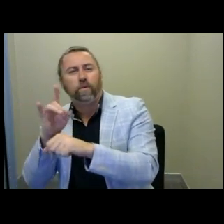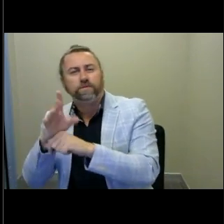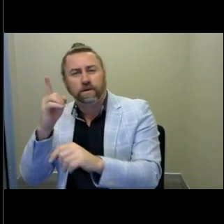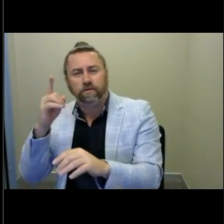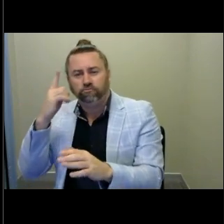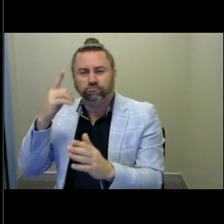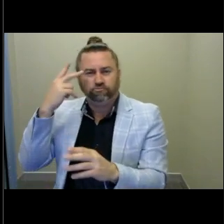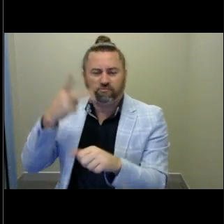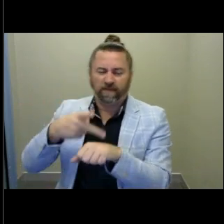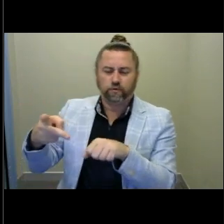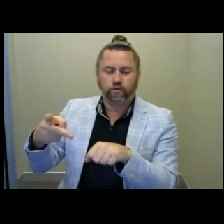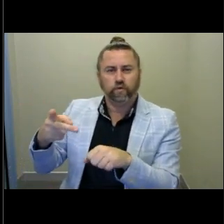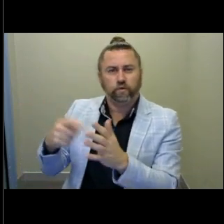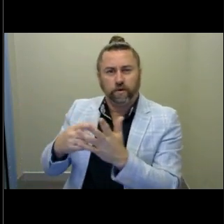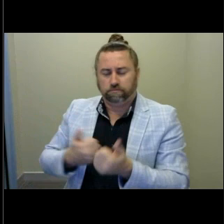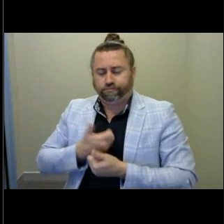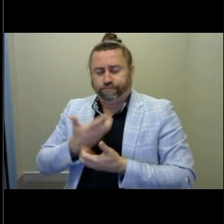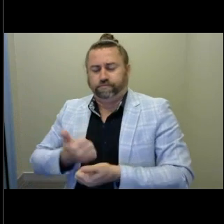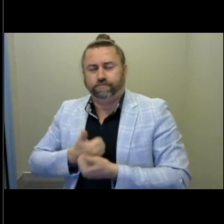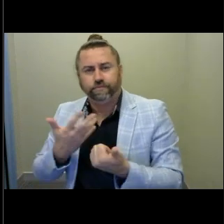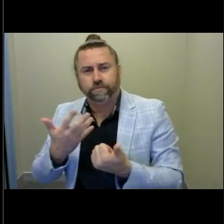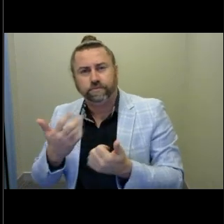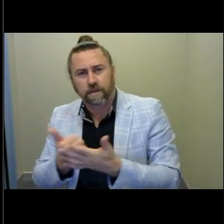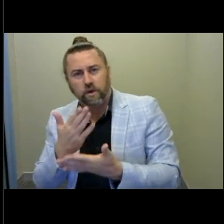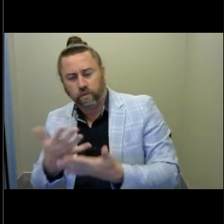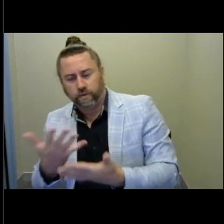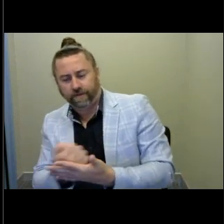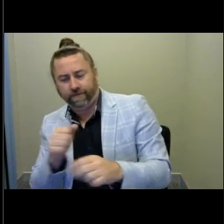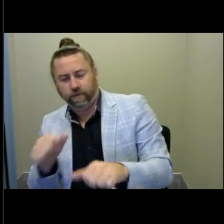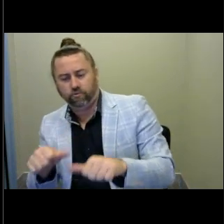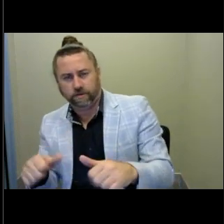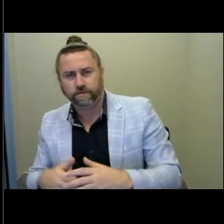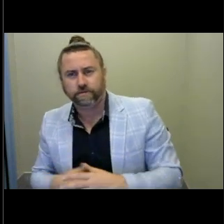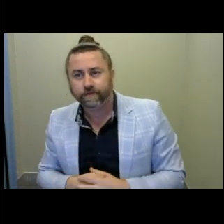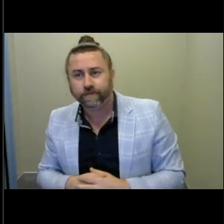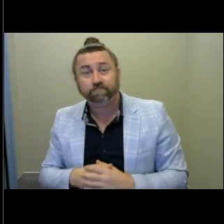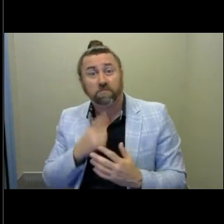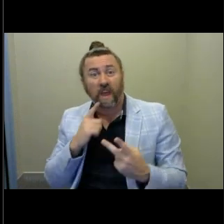Another question came through about what to do when someone is in a situation where they